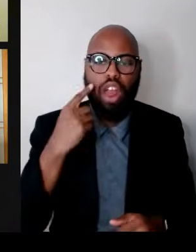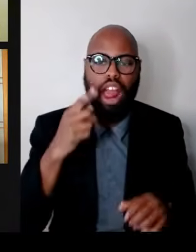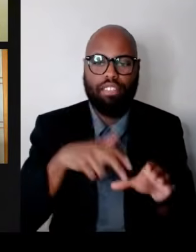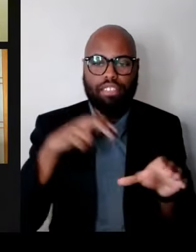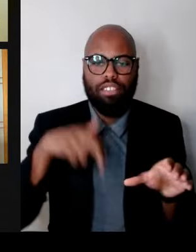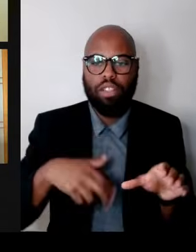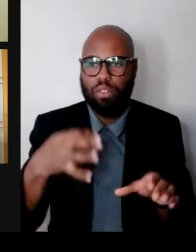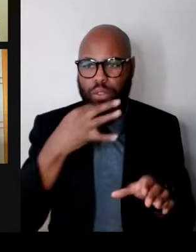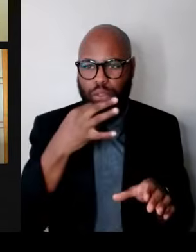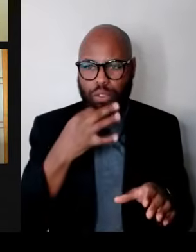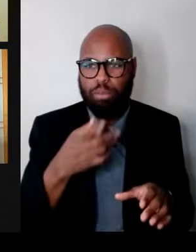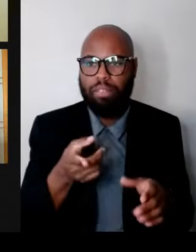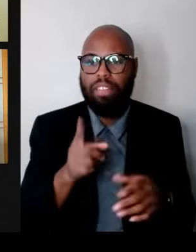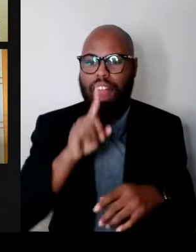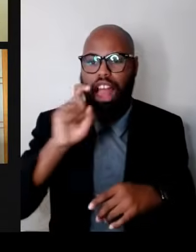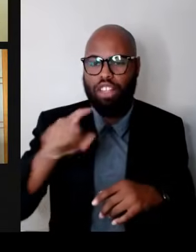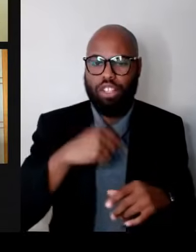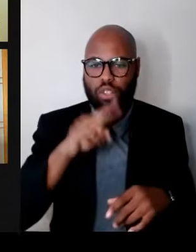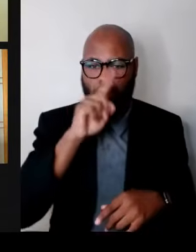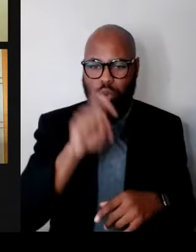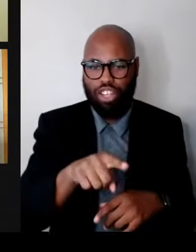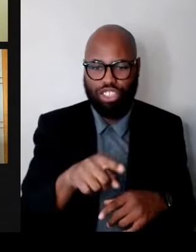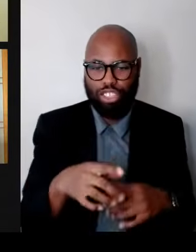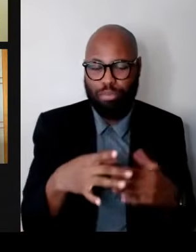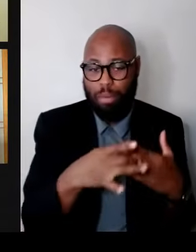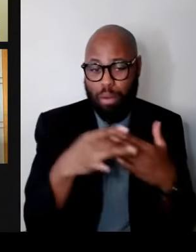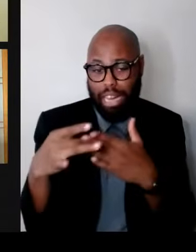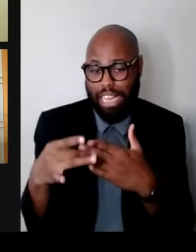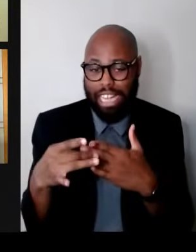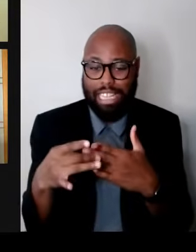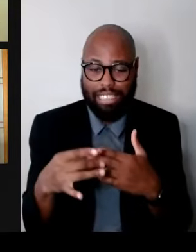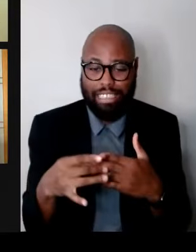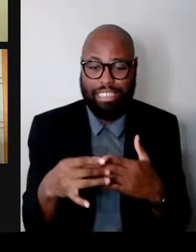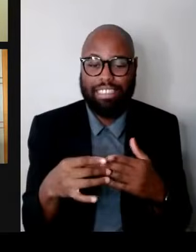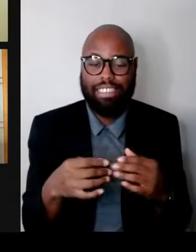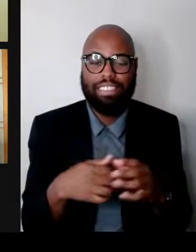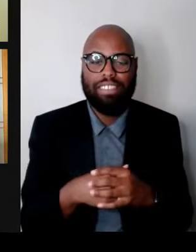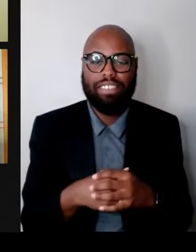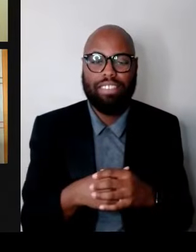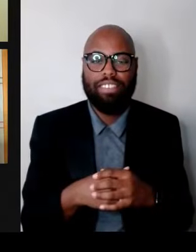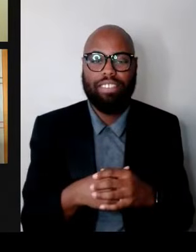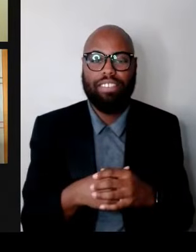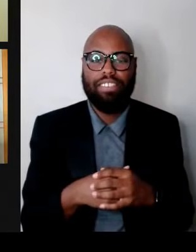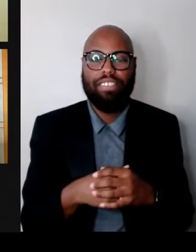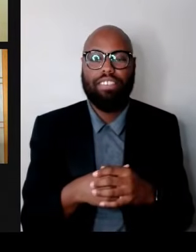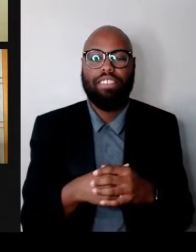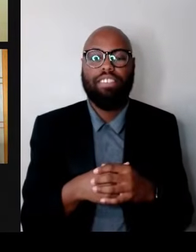which will lead into that, perhaps. When you talked about the fear that people experience